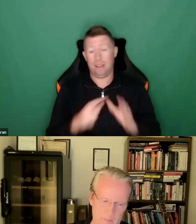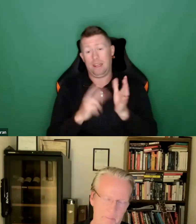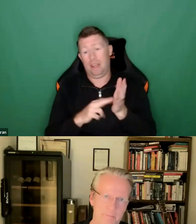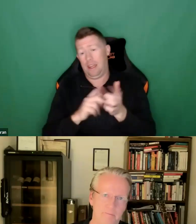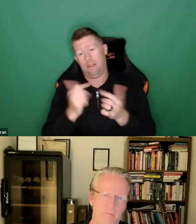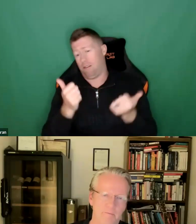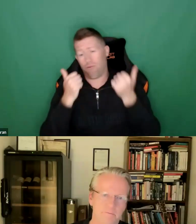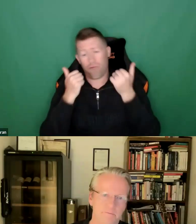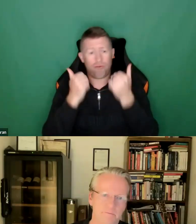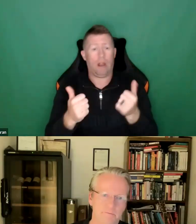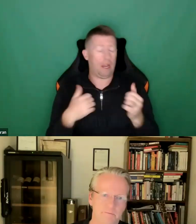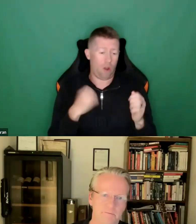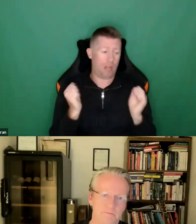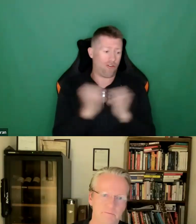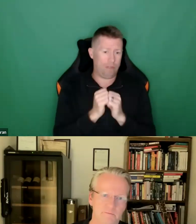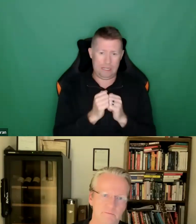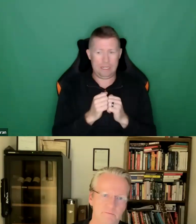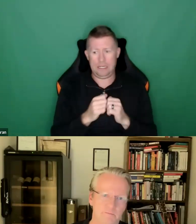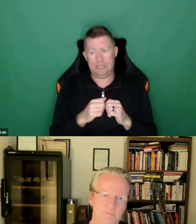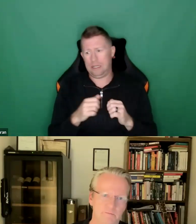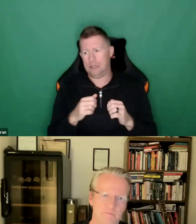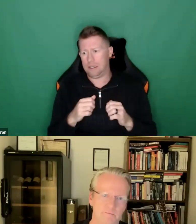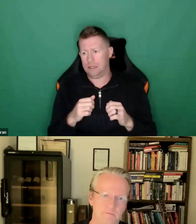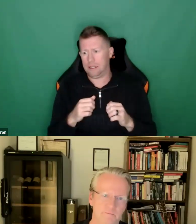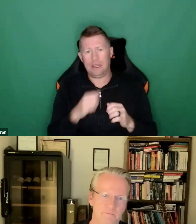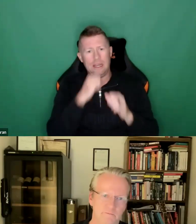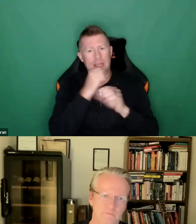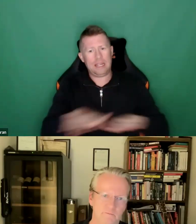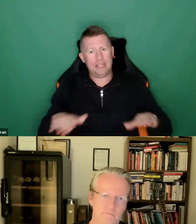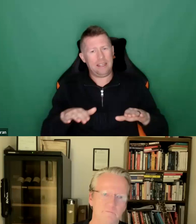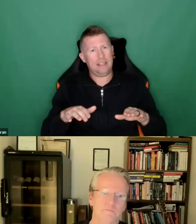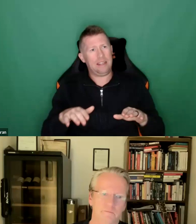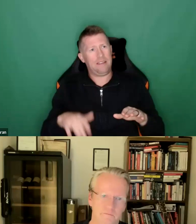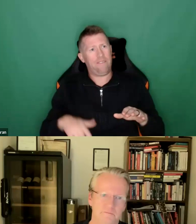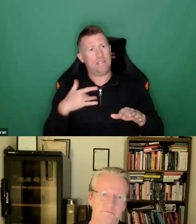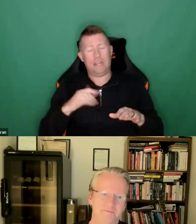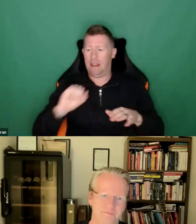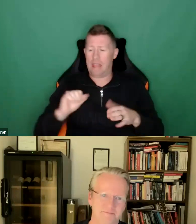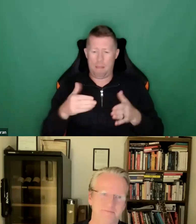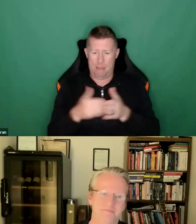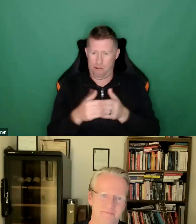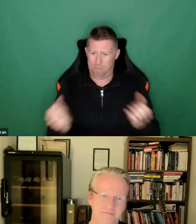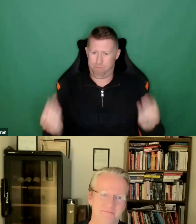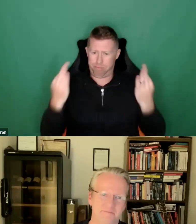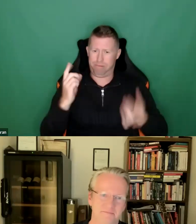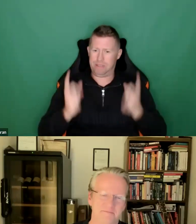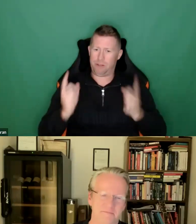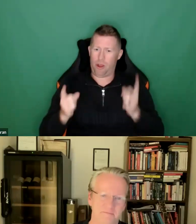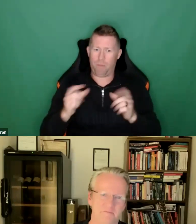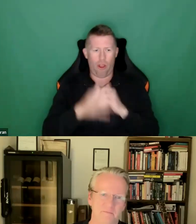we can get this thing done, fulfil the stream of having children and young people as our partners. >> I agree, and often